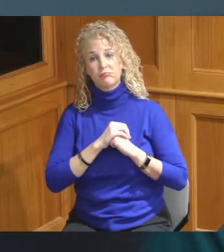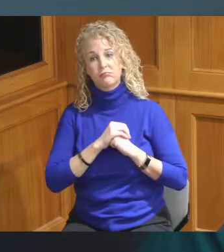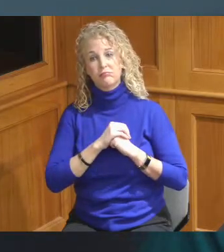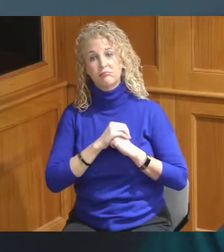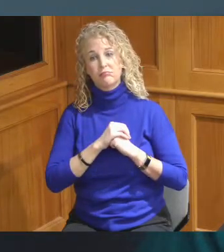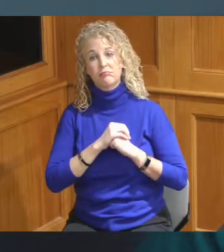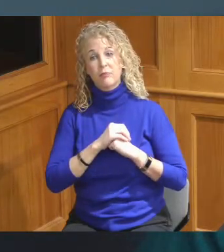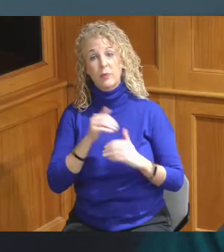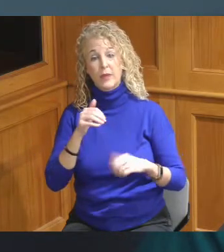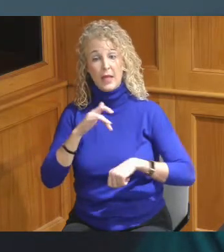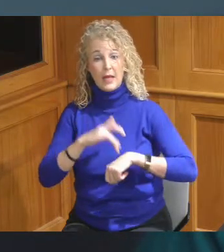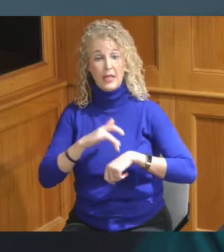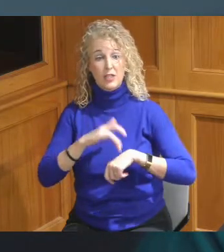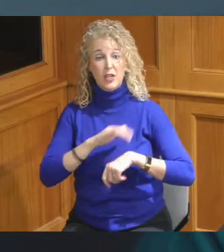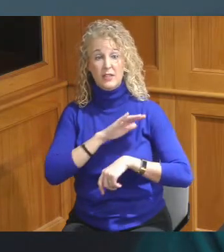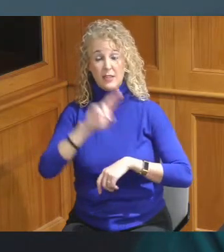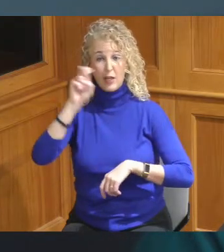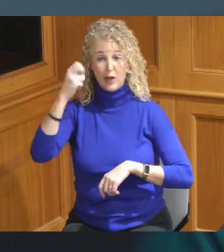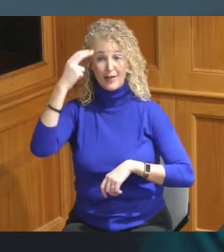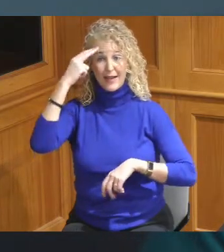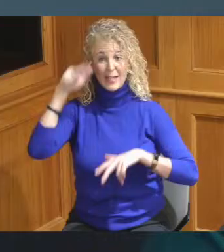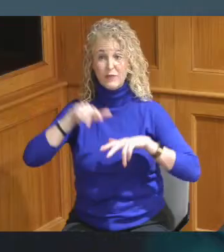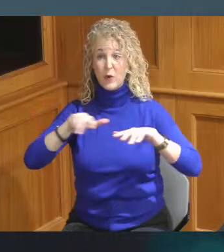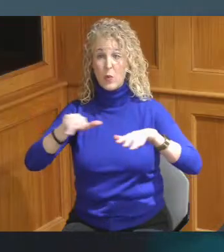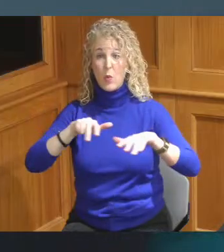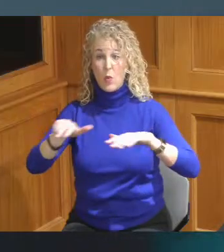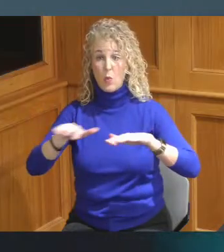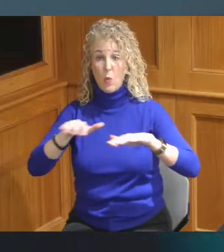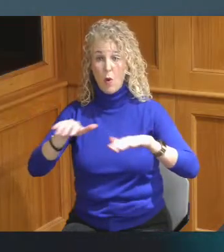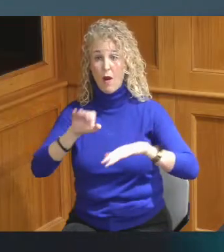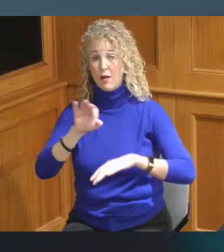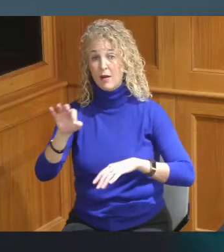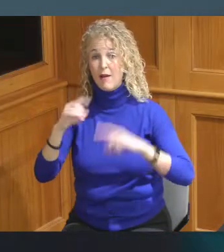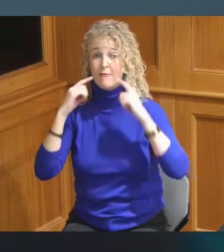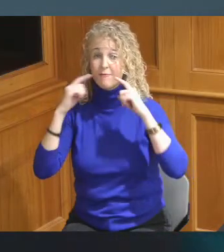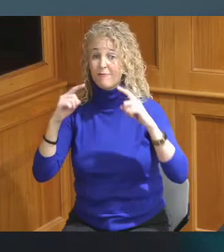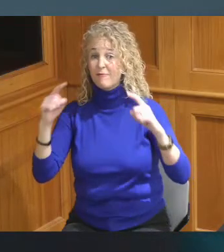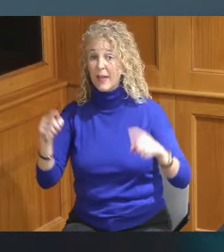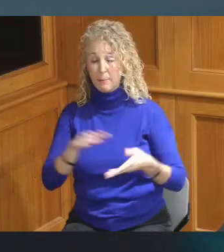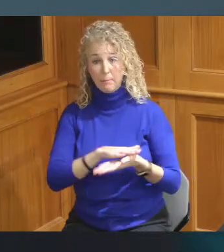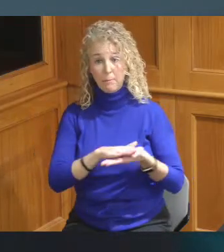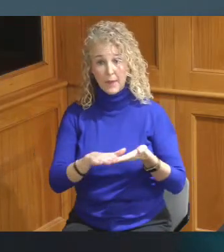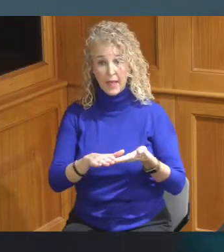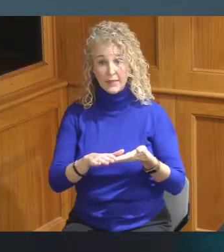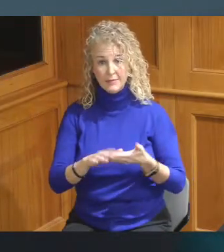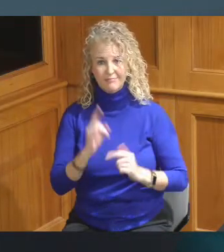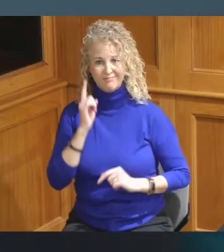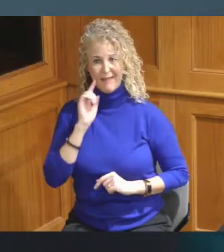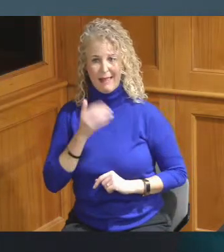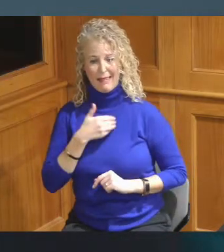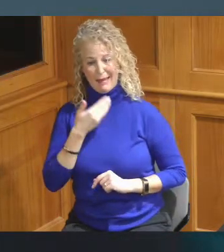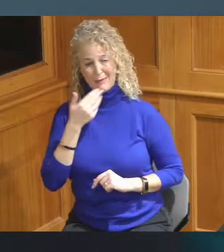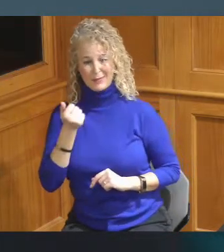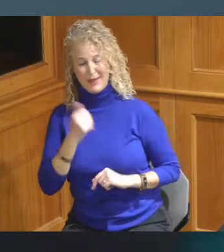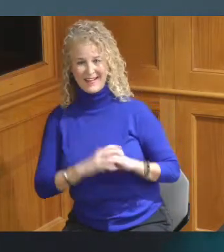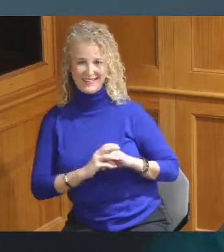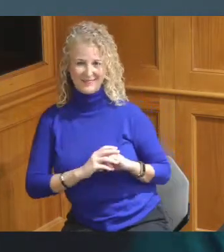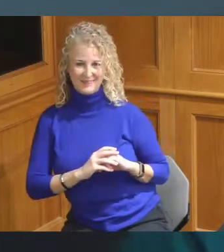their Nashville Walk of Fame and it's nice. but I think we got something a little more special with